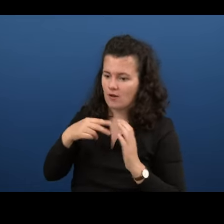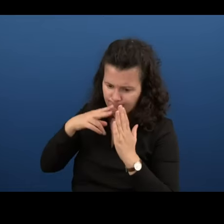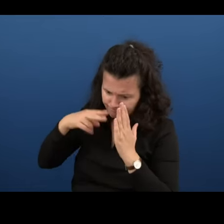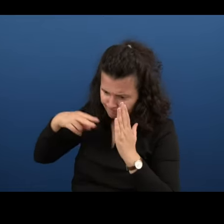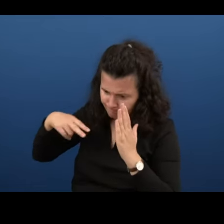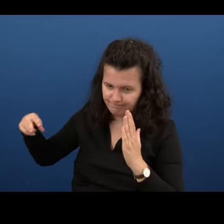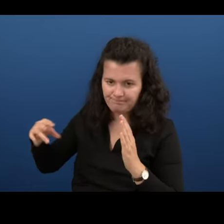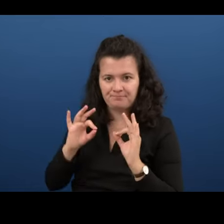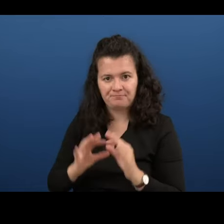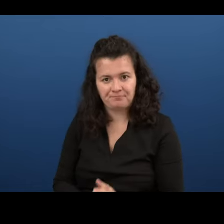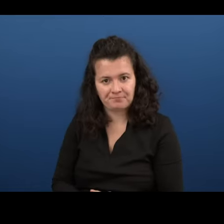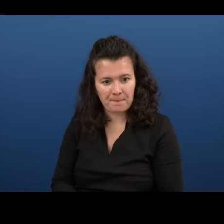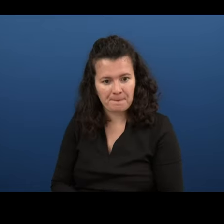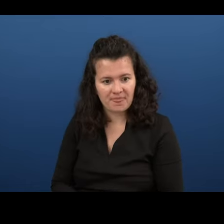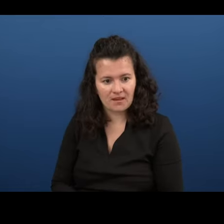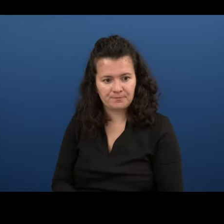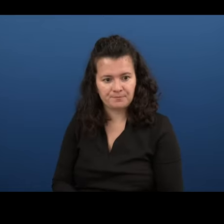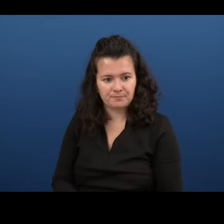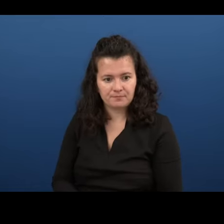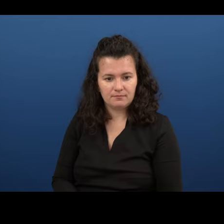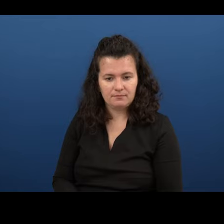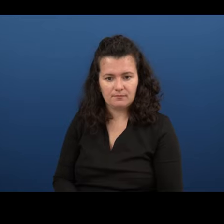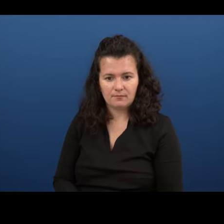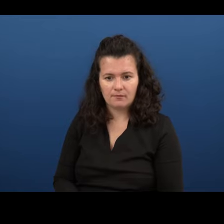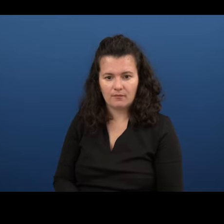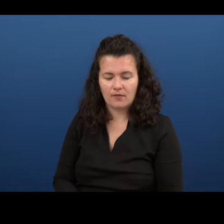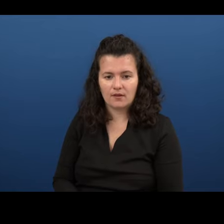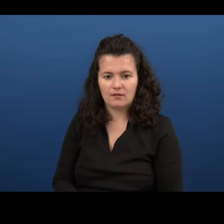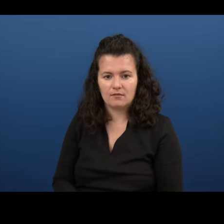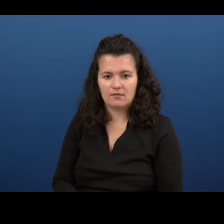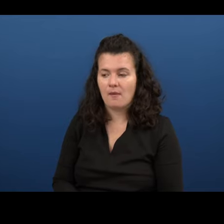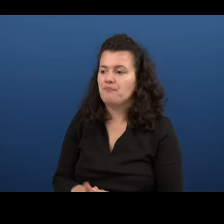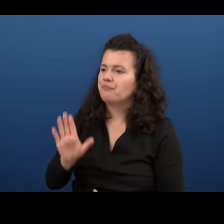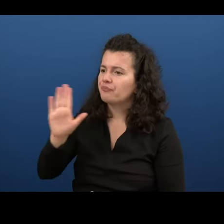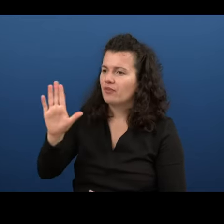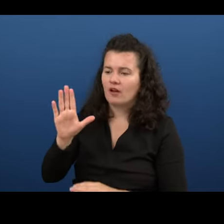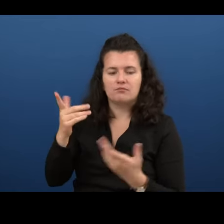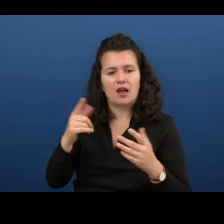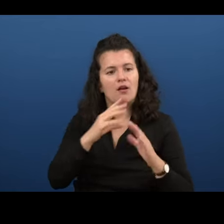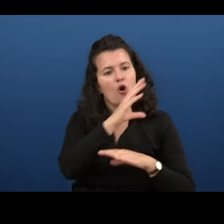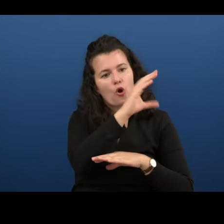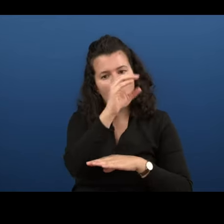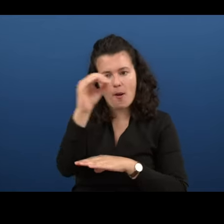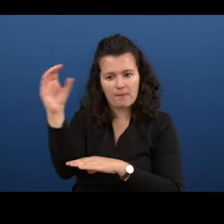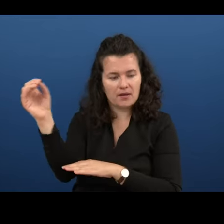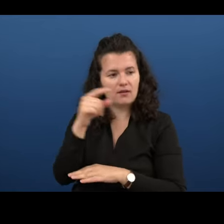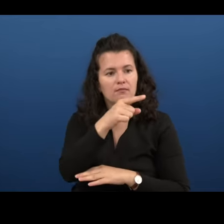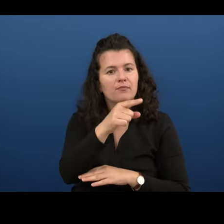even what you spoke about the commitment from the board or the management teams of organizations